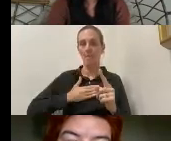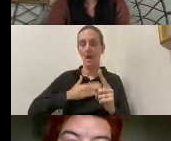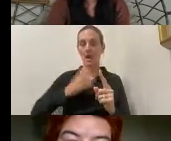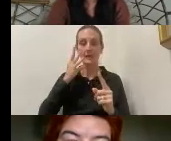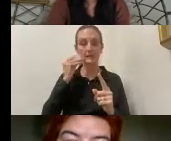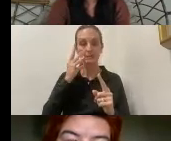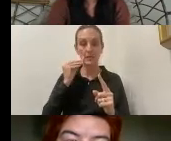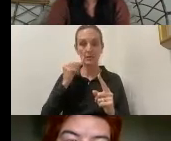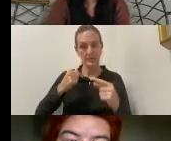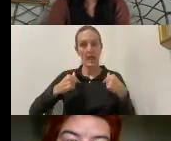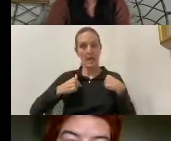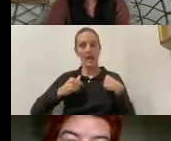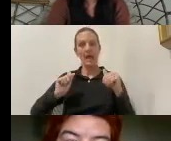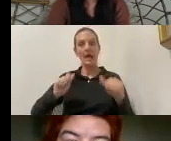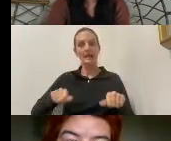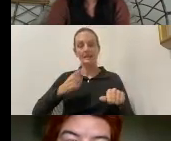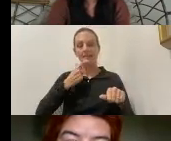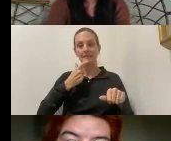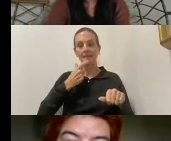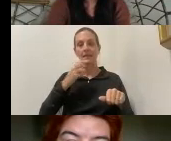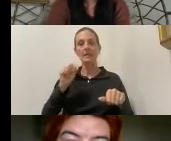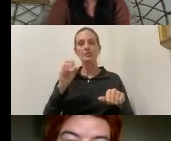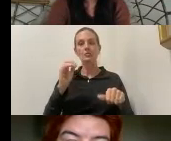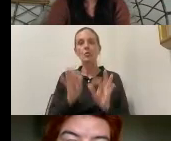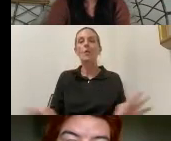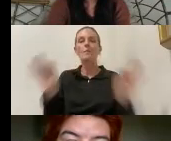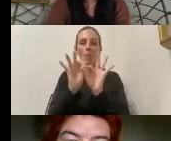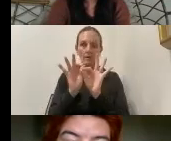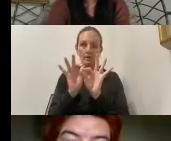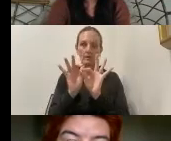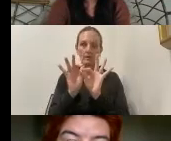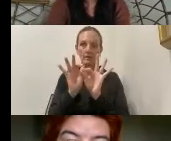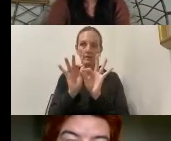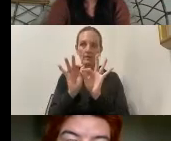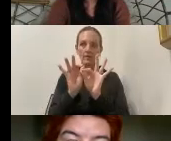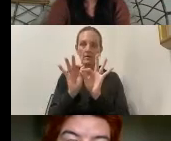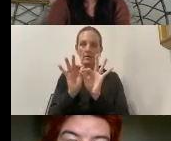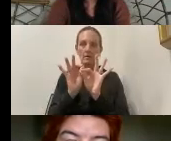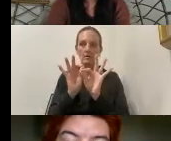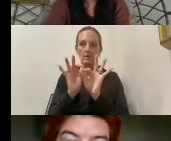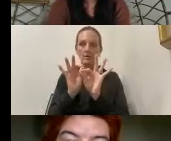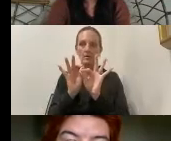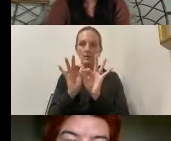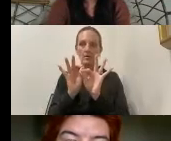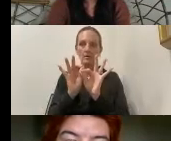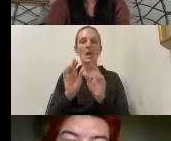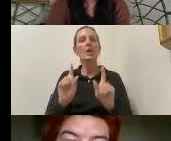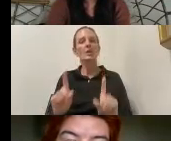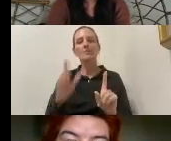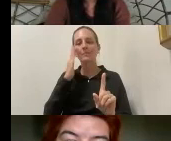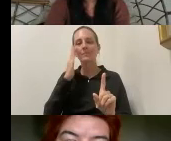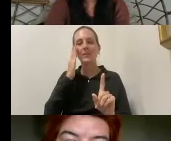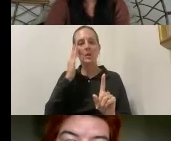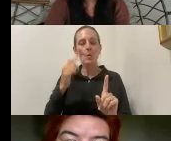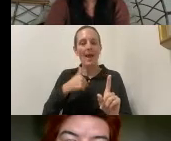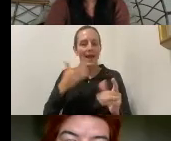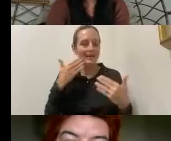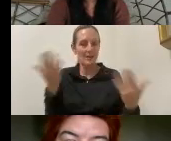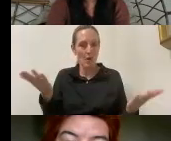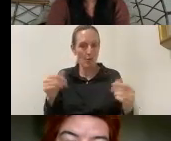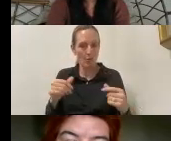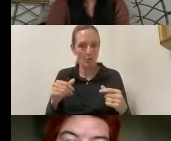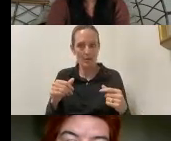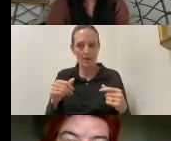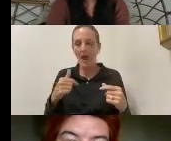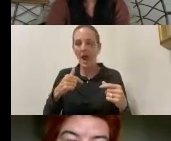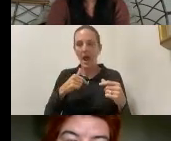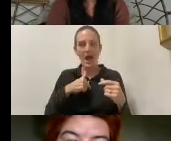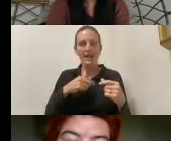that it's so important to you know, I didn't know I was in my own little bubble.